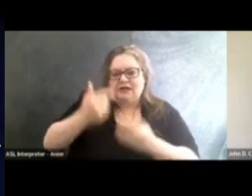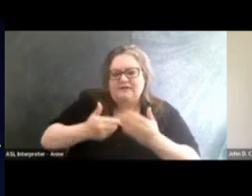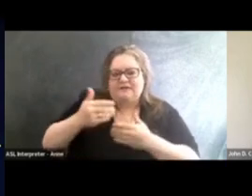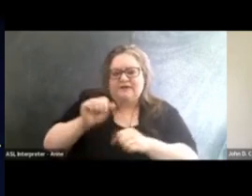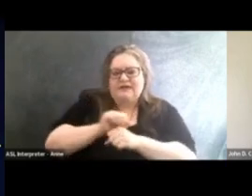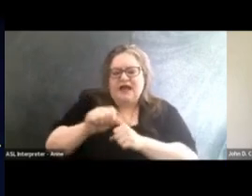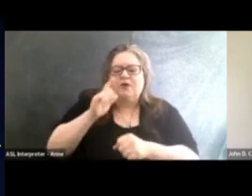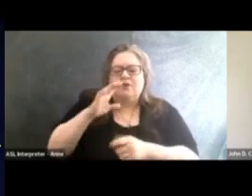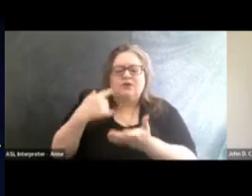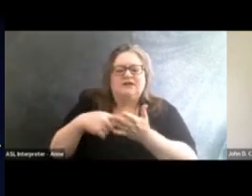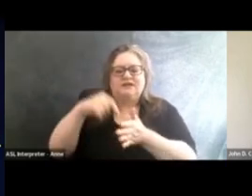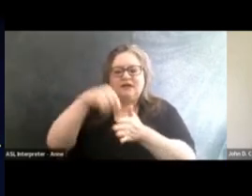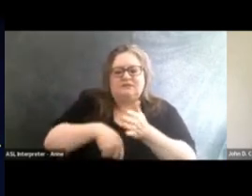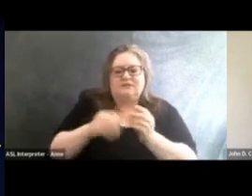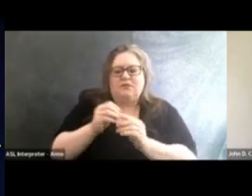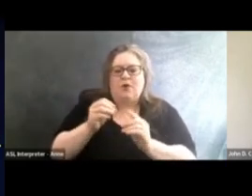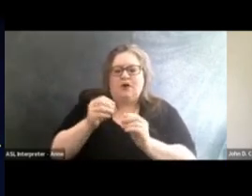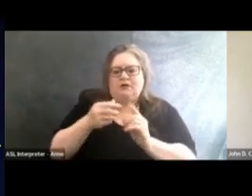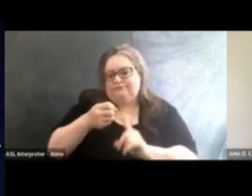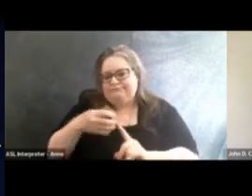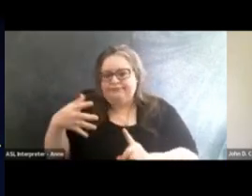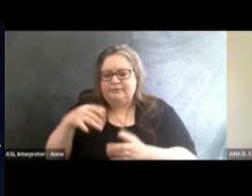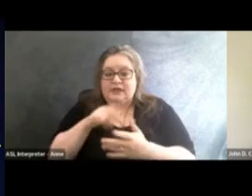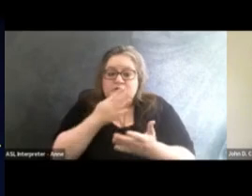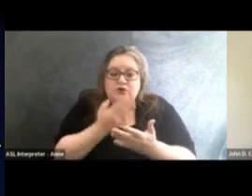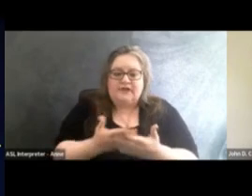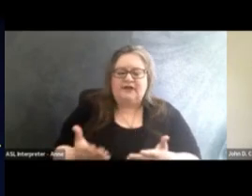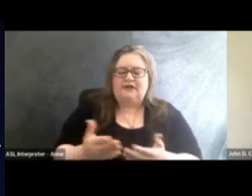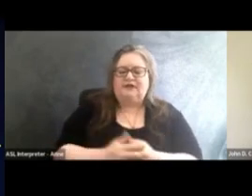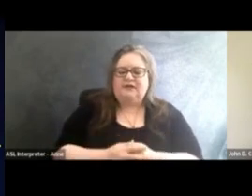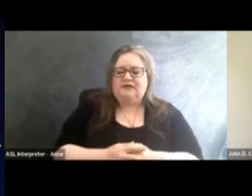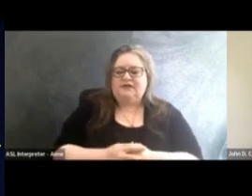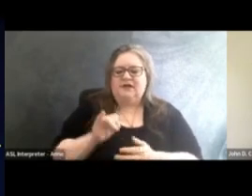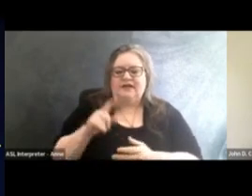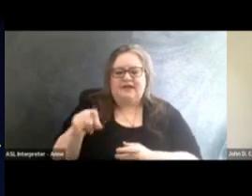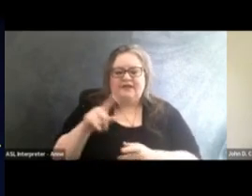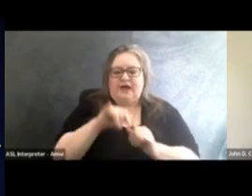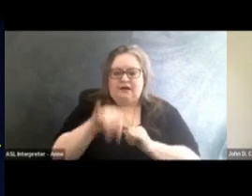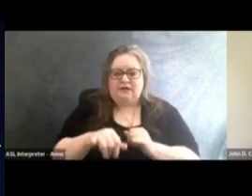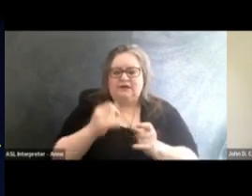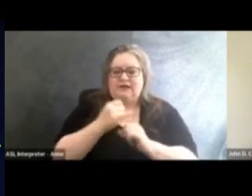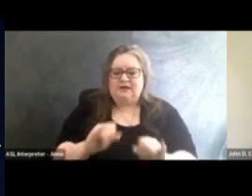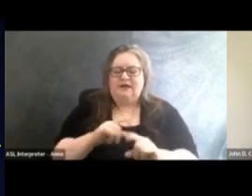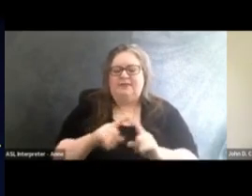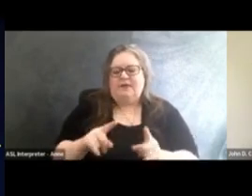to talk more about that, because that that that's a good thing. It's a good thing that they remain independent. But on the other hand, I think it tends to